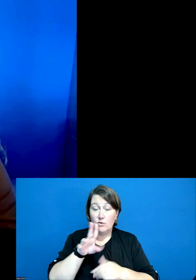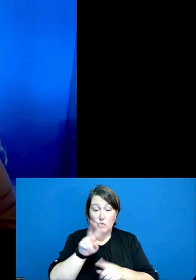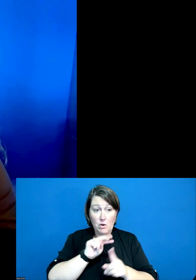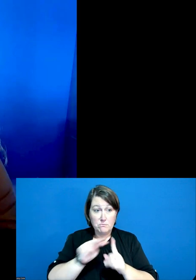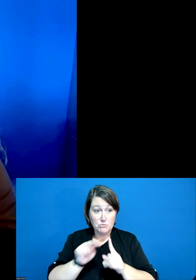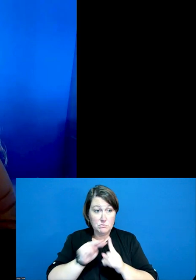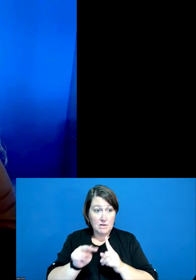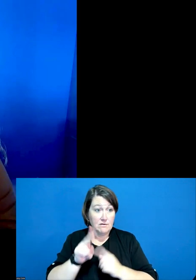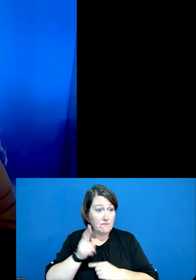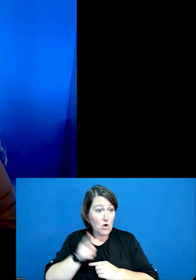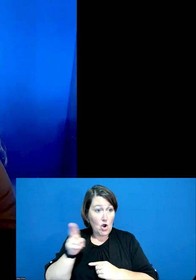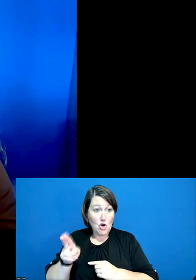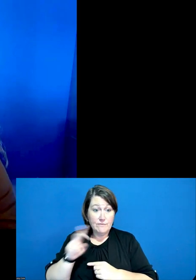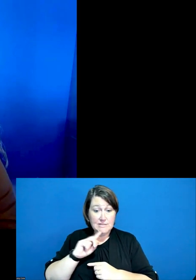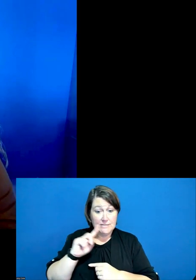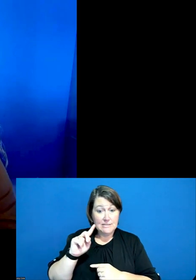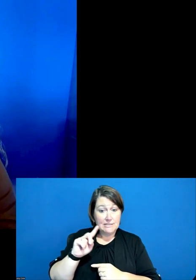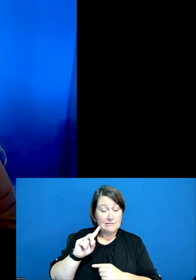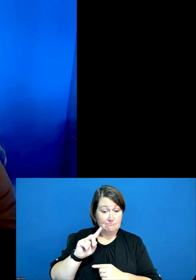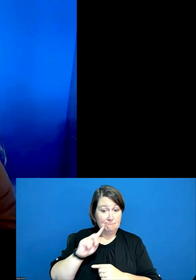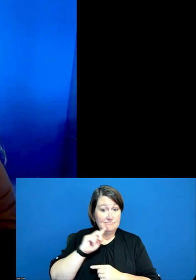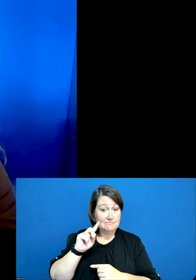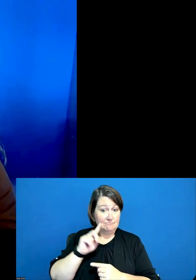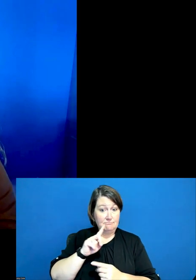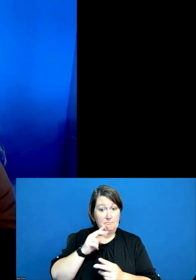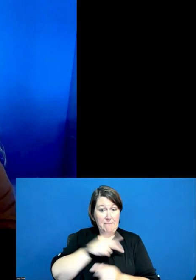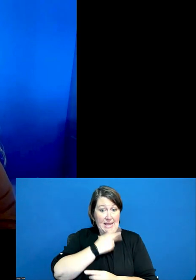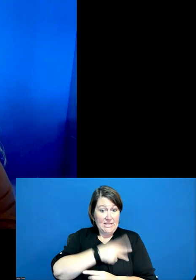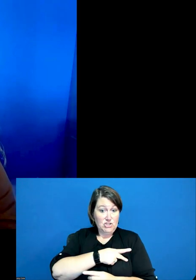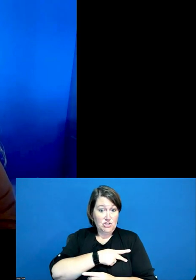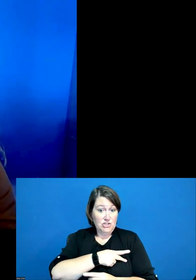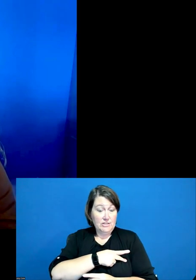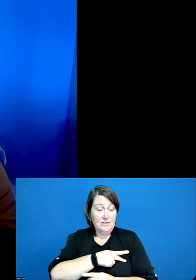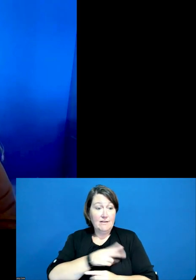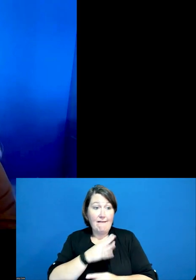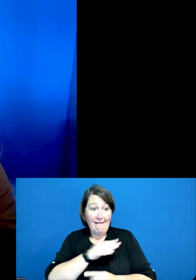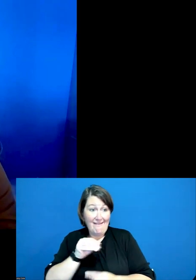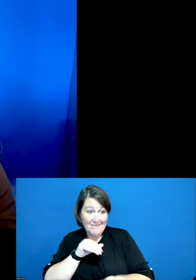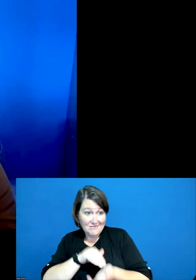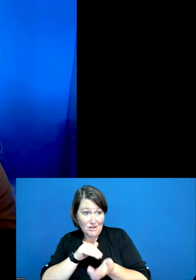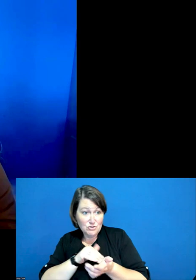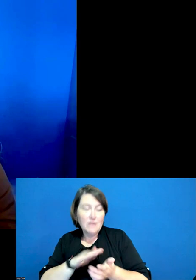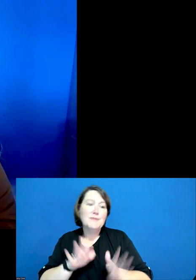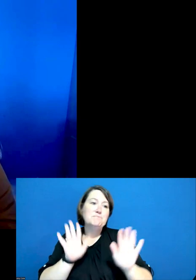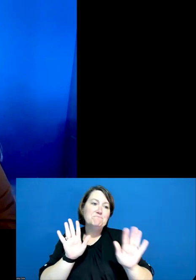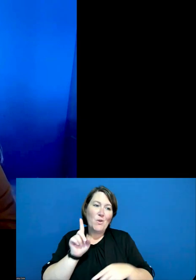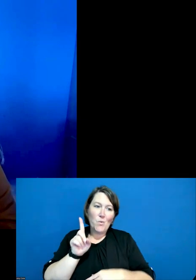of hearing doctor and patient. Well, it's one oh one, so I'm sorry. I know we have some more wonderful questions,